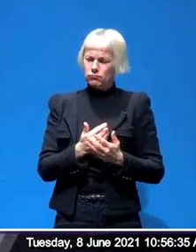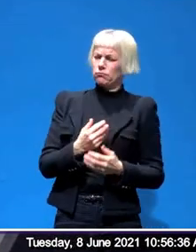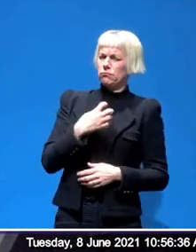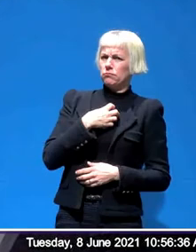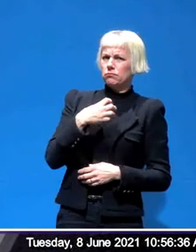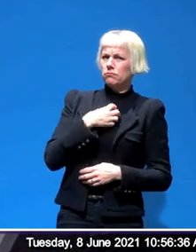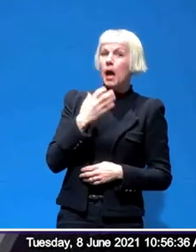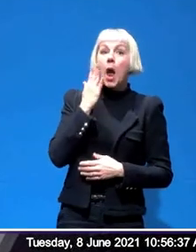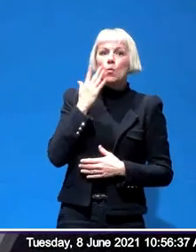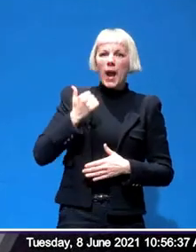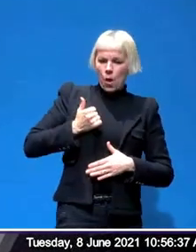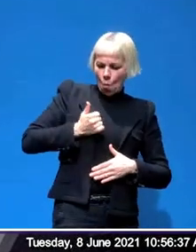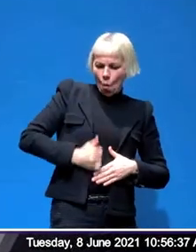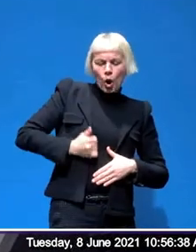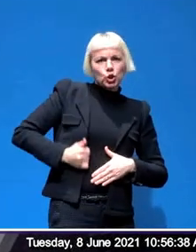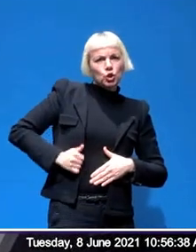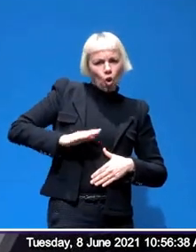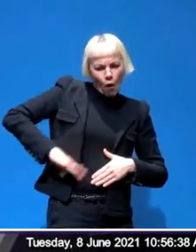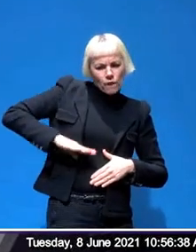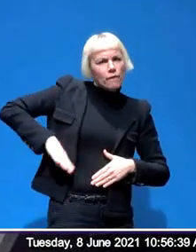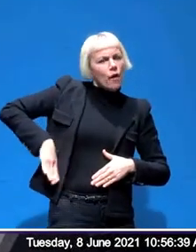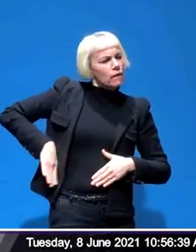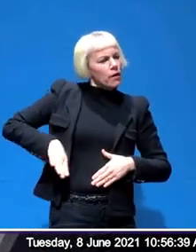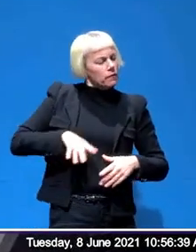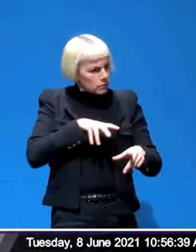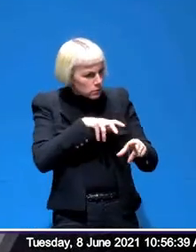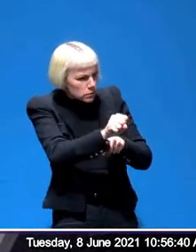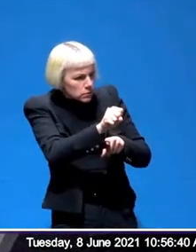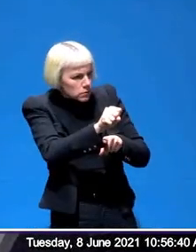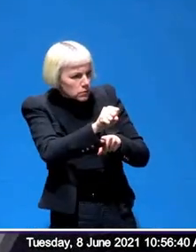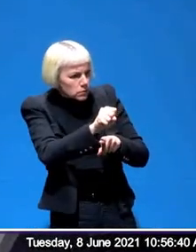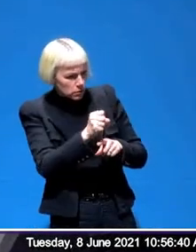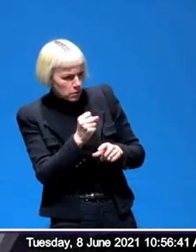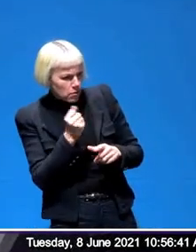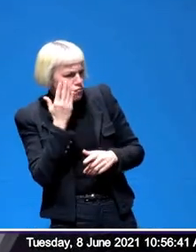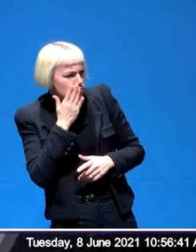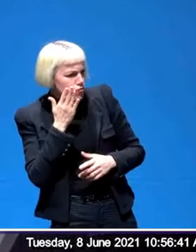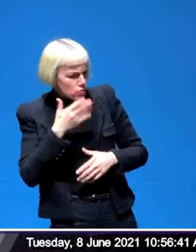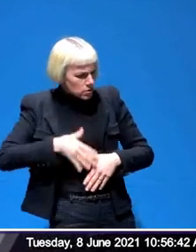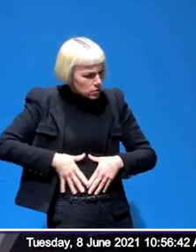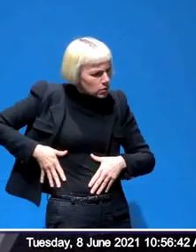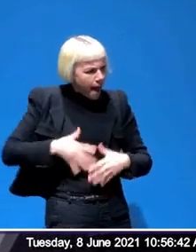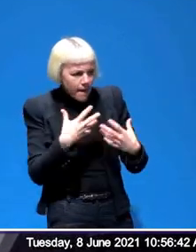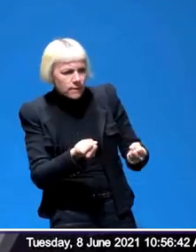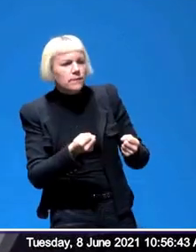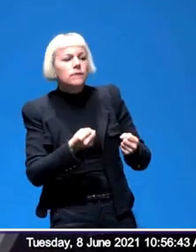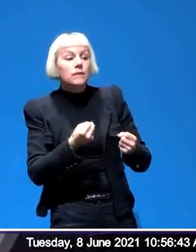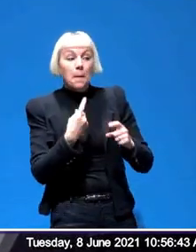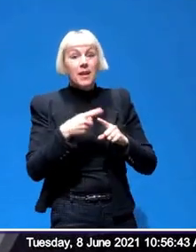washed the red paint off Daniel, they uncovered the start of the bruising. She told me they also had photographs of the bruising, and I asked